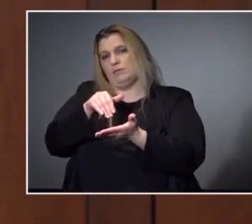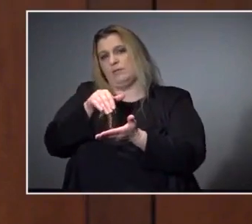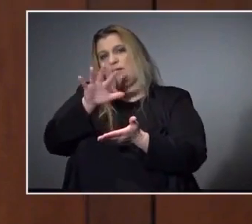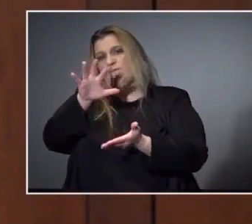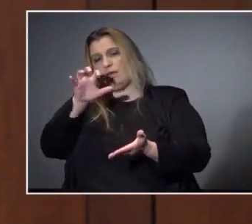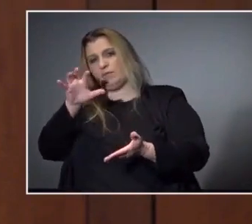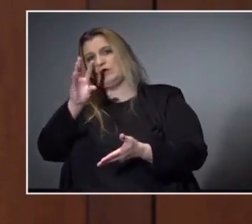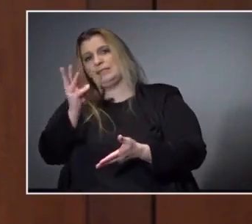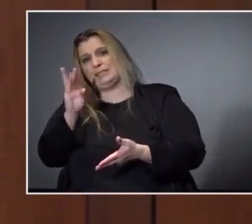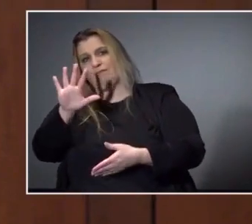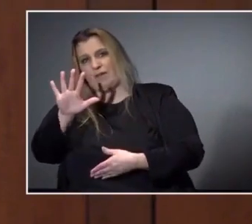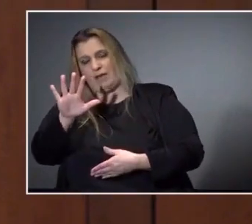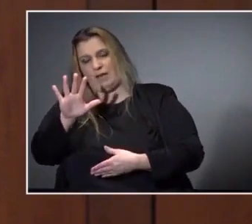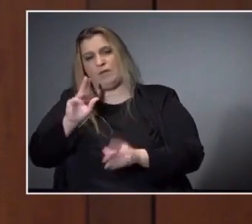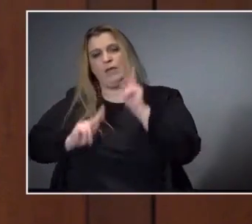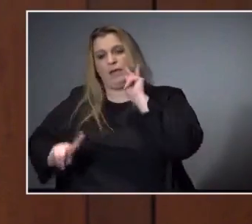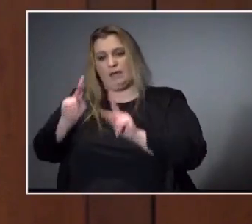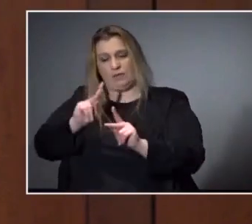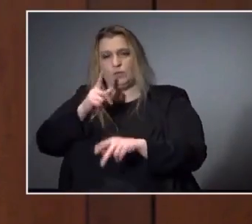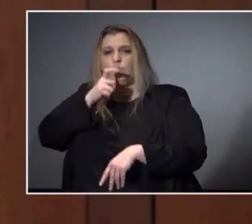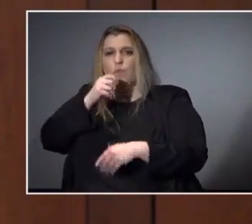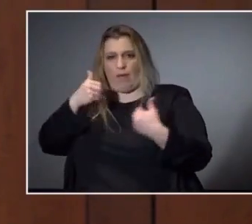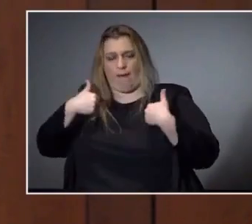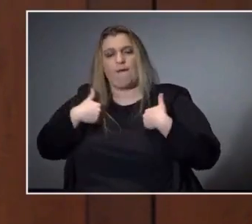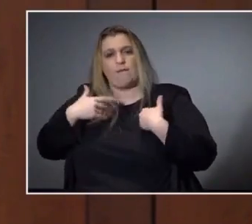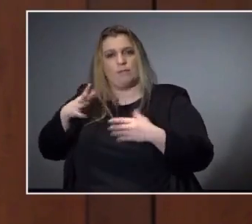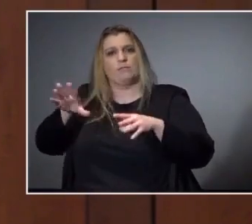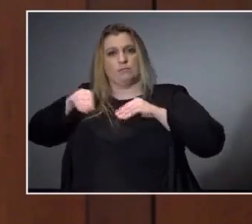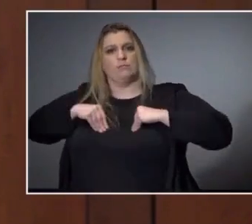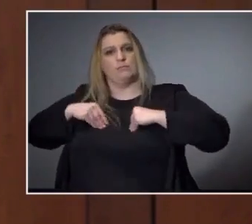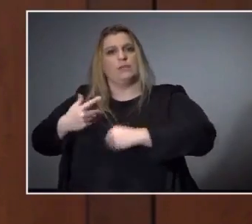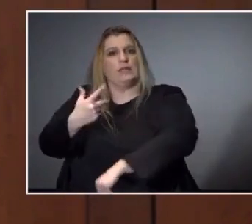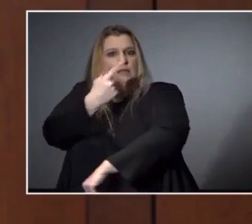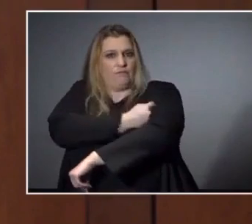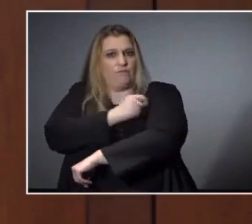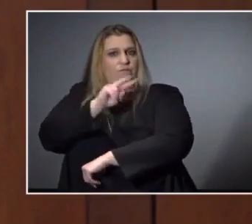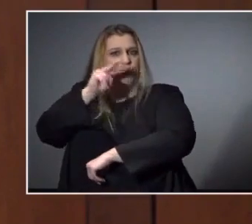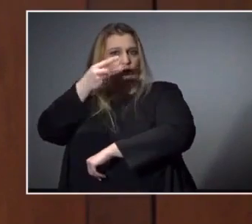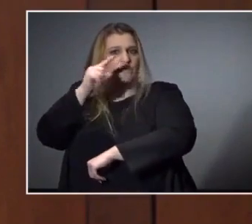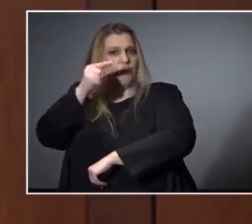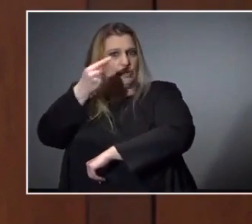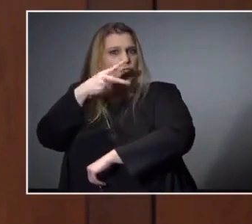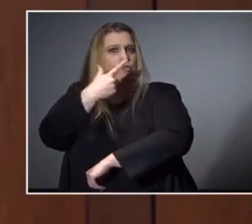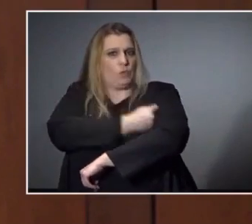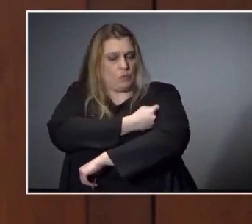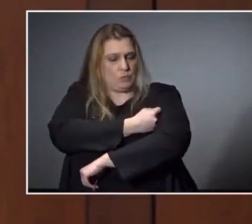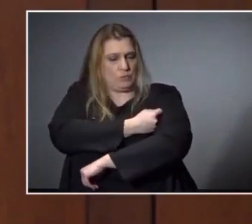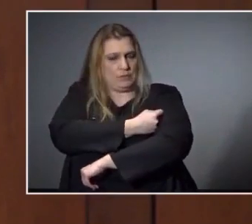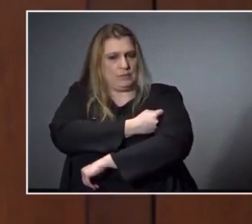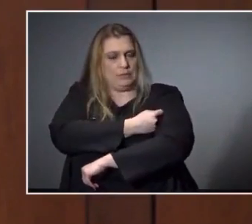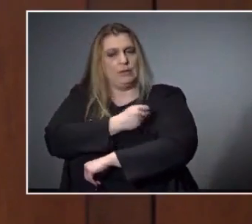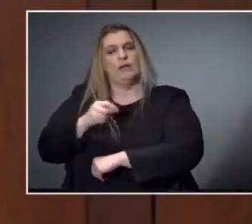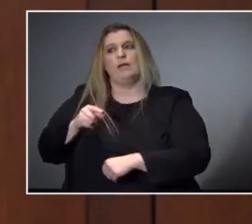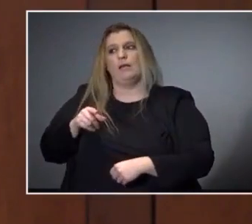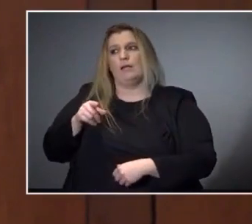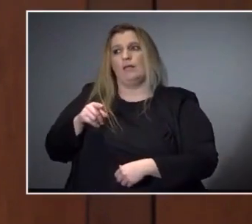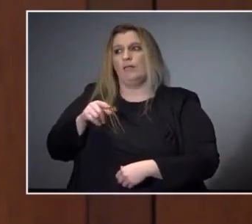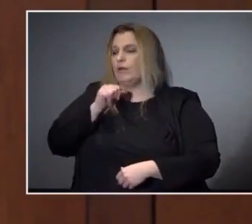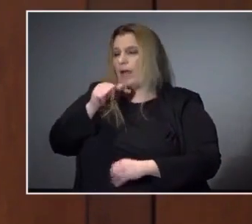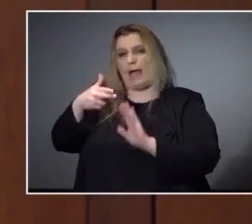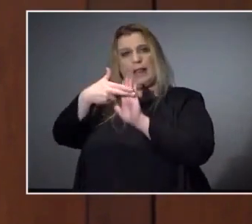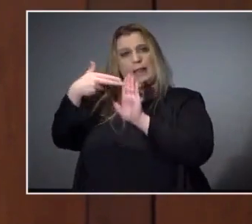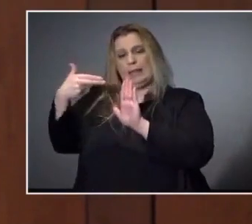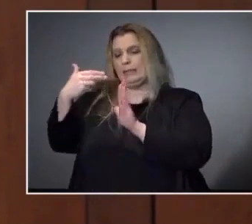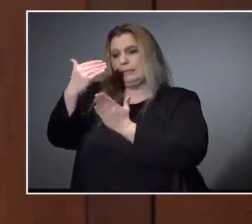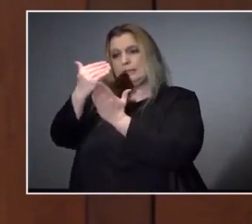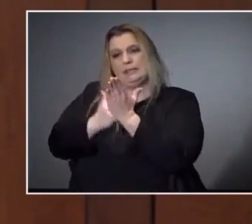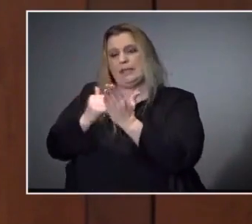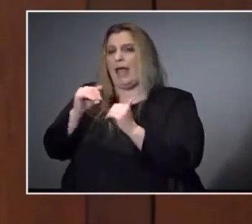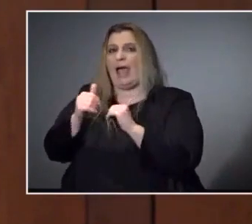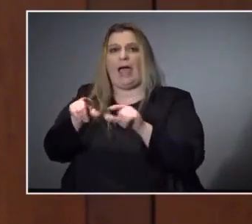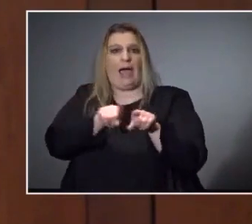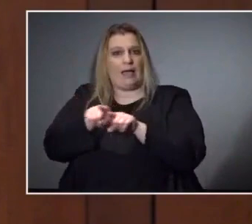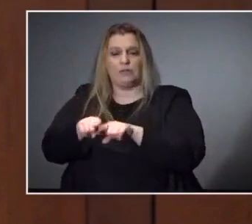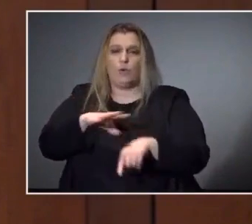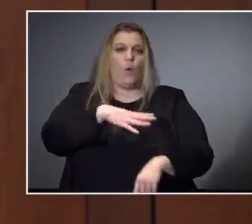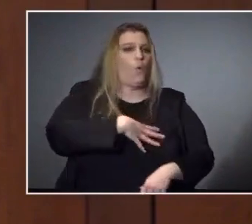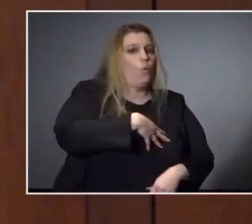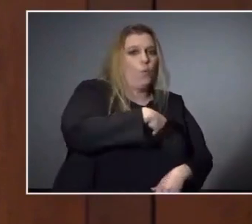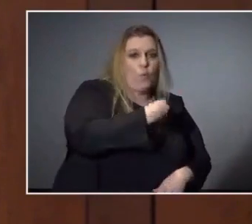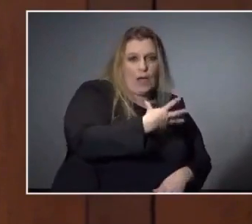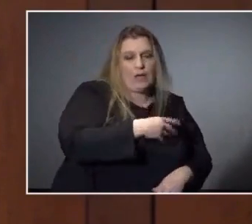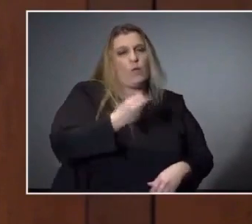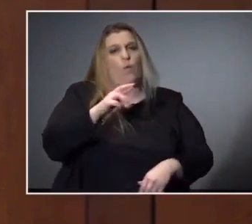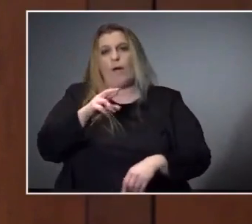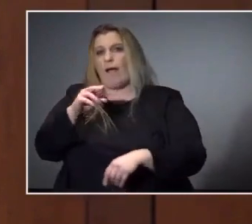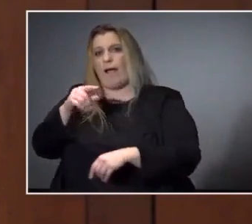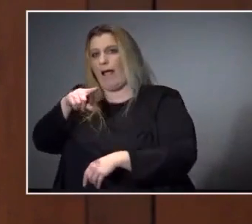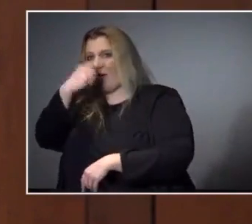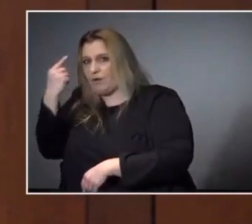DATA AND ARE WORKING TO SOLVE THE DISPARITY IN